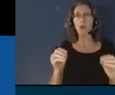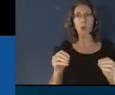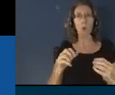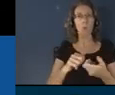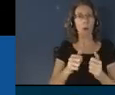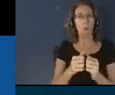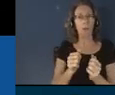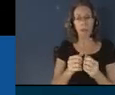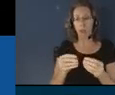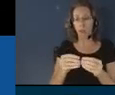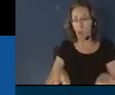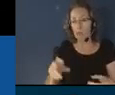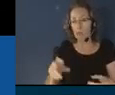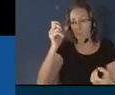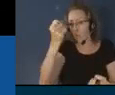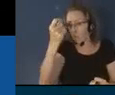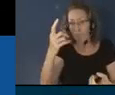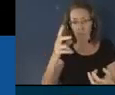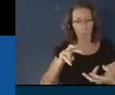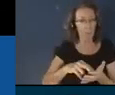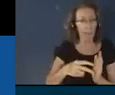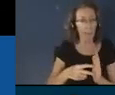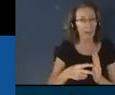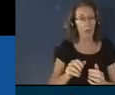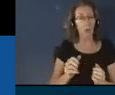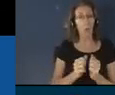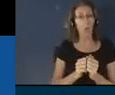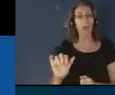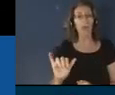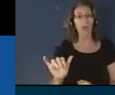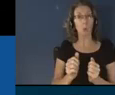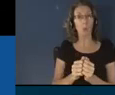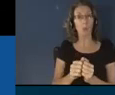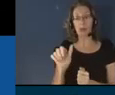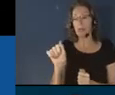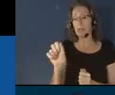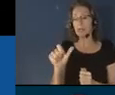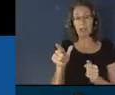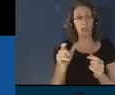So one thing you need to think about even with like our our ASL sign interpreter here, they